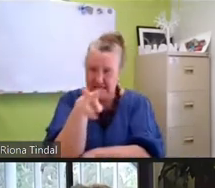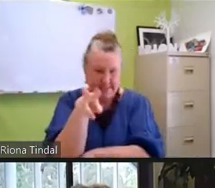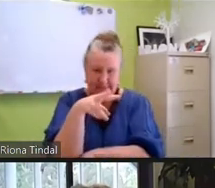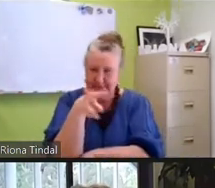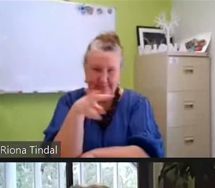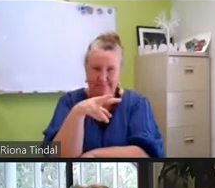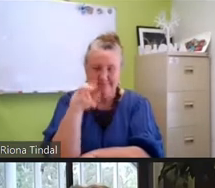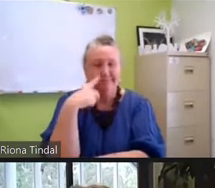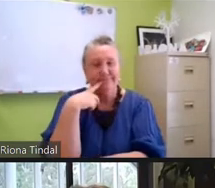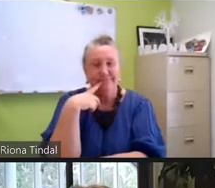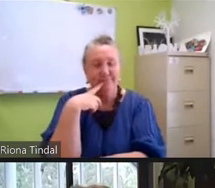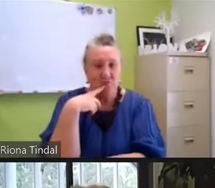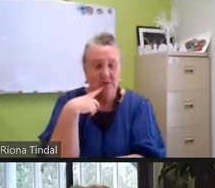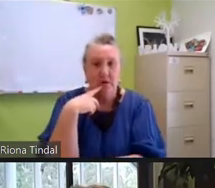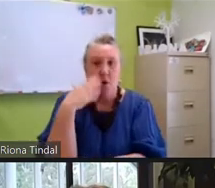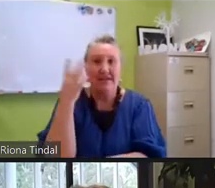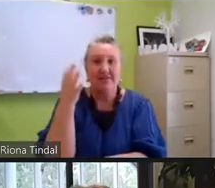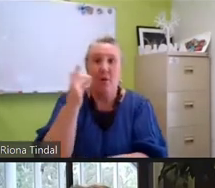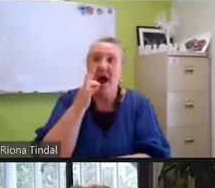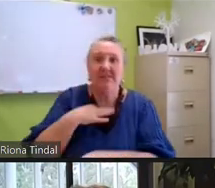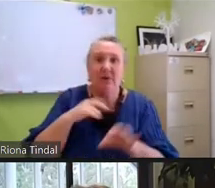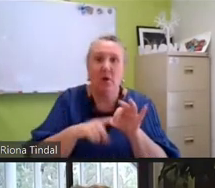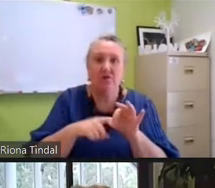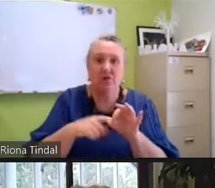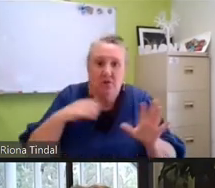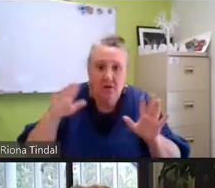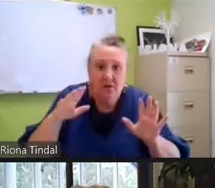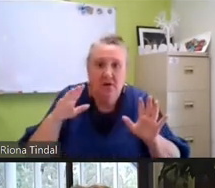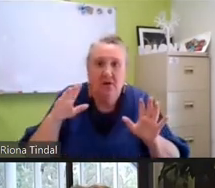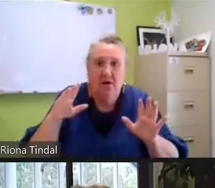were reading captions, and you were looking at the captions on the screen, and someone asked me